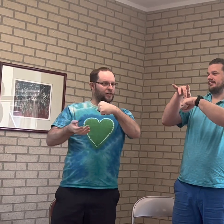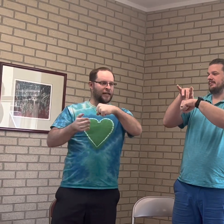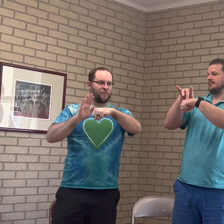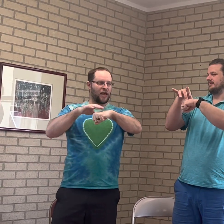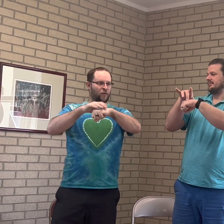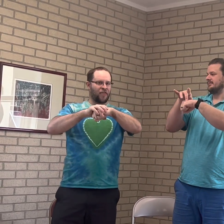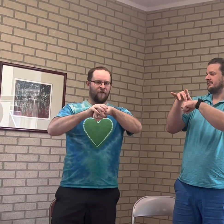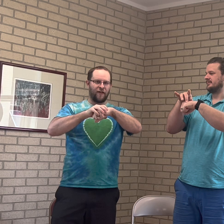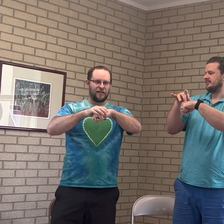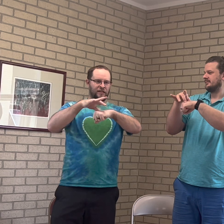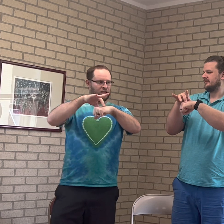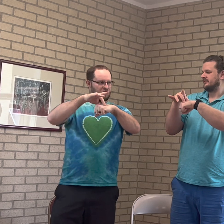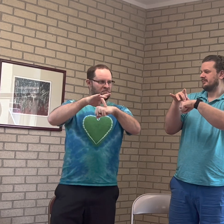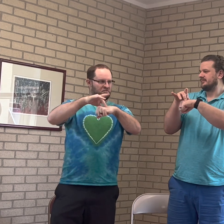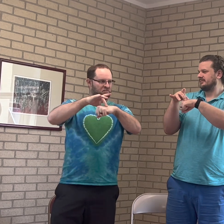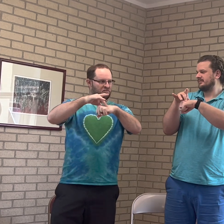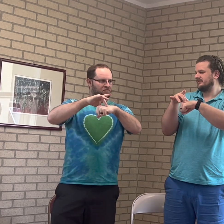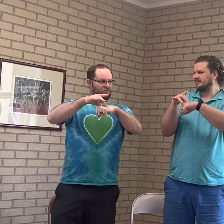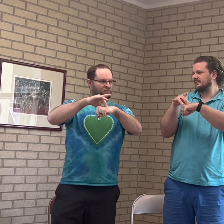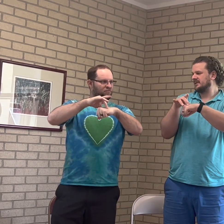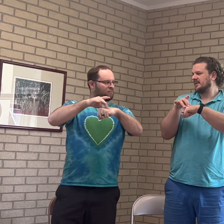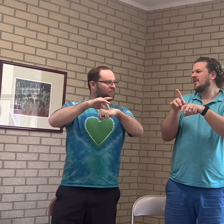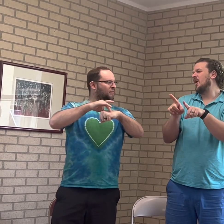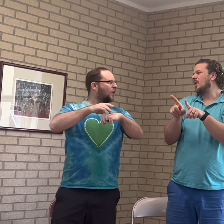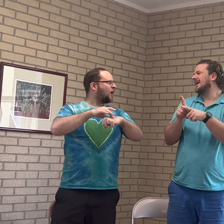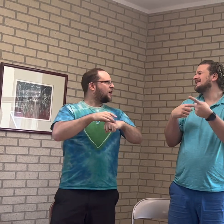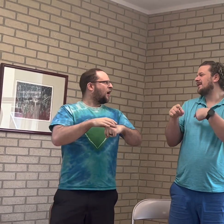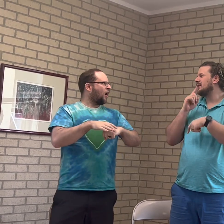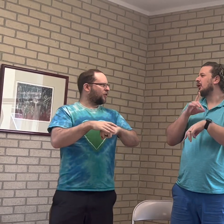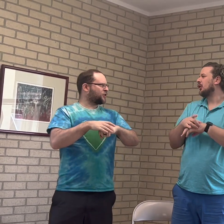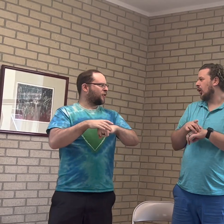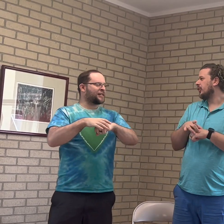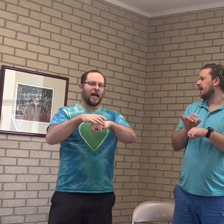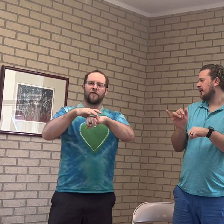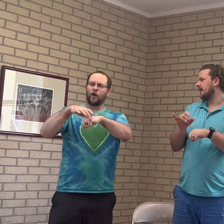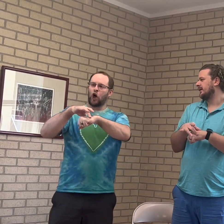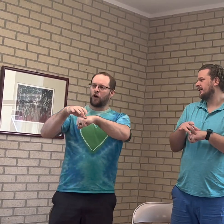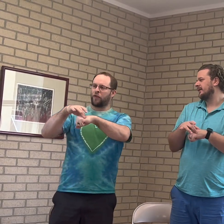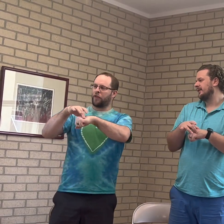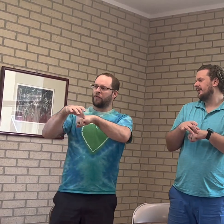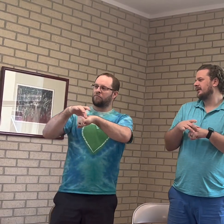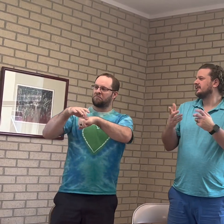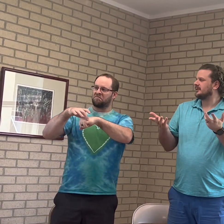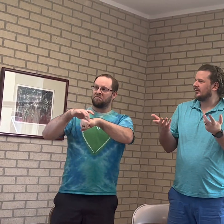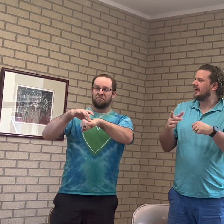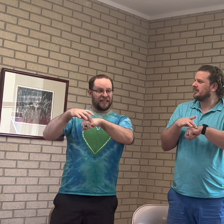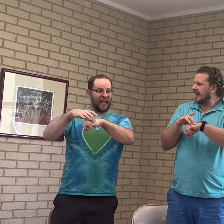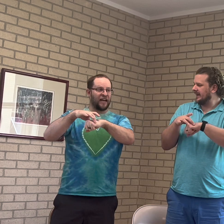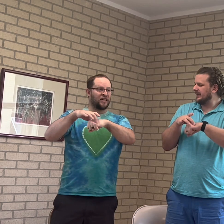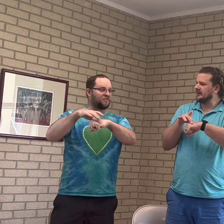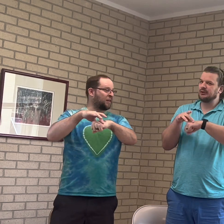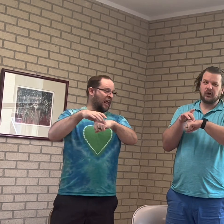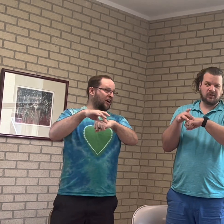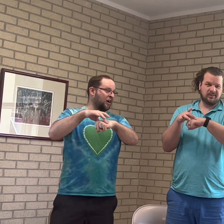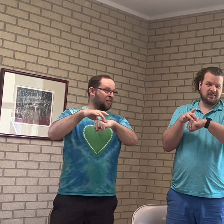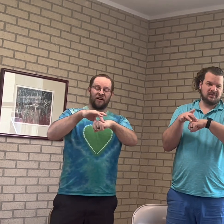same thing with that fist also the sign for Earth there you go!